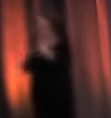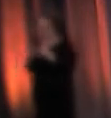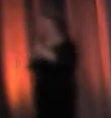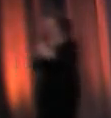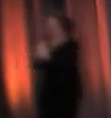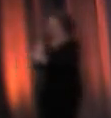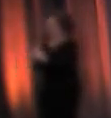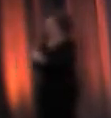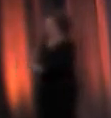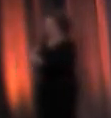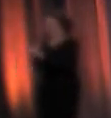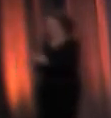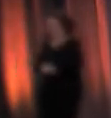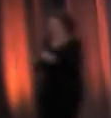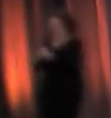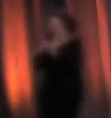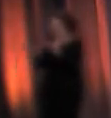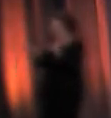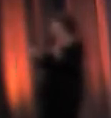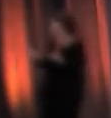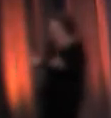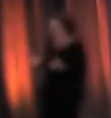ways of planning interface that careful thought was given